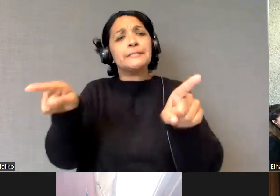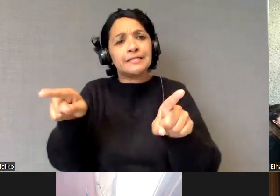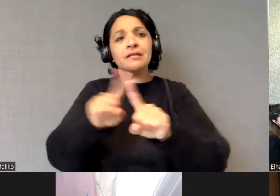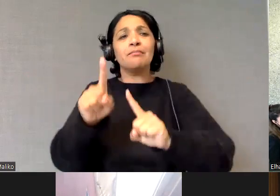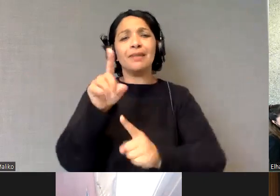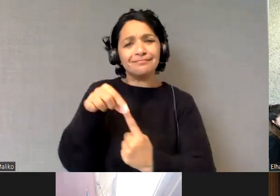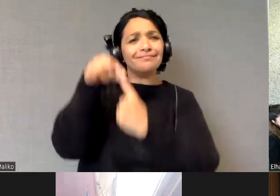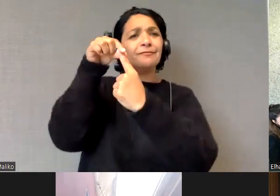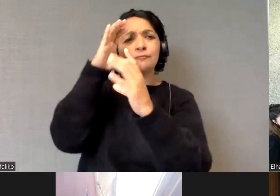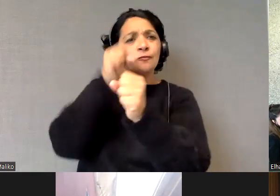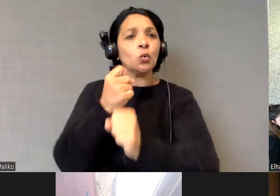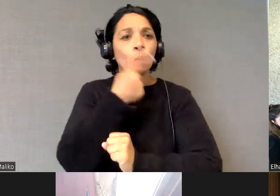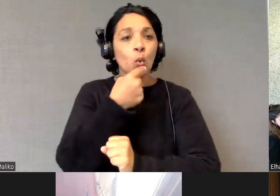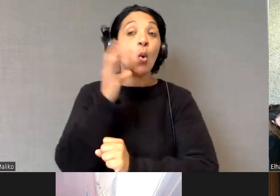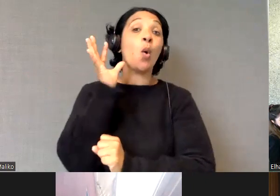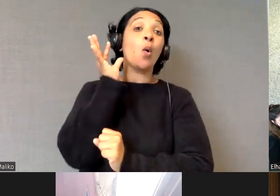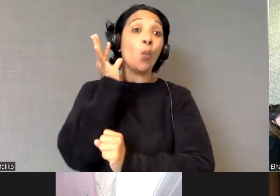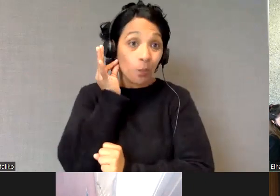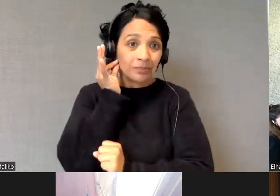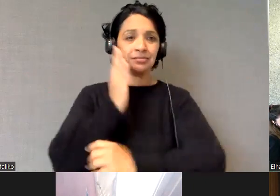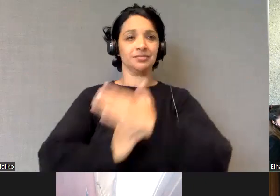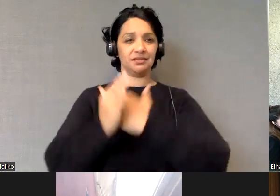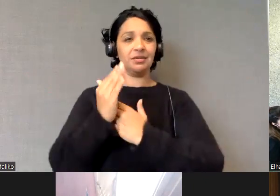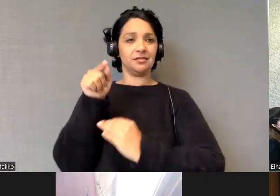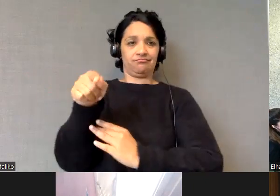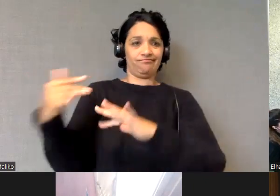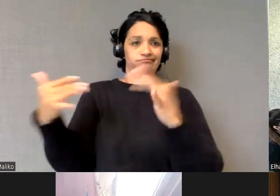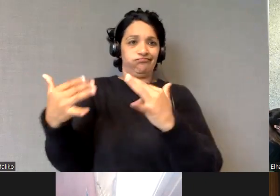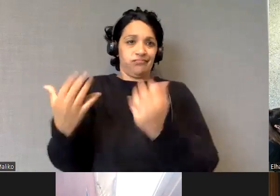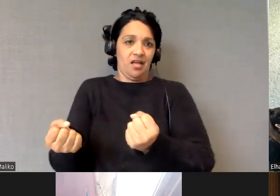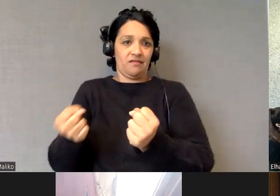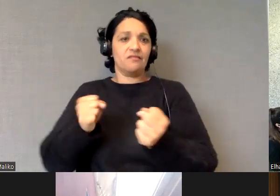Armelle, thank you very much for joining us and the floor is yours.